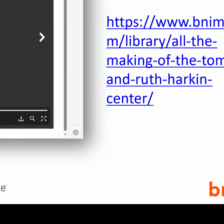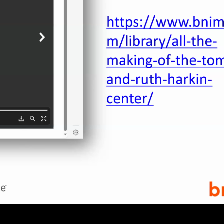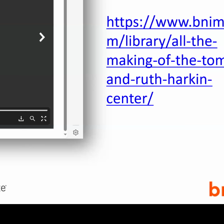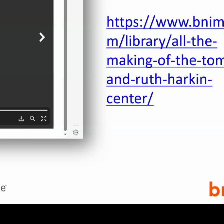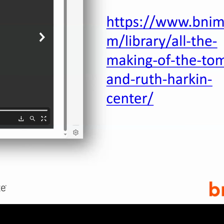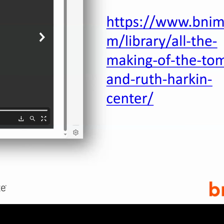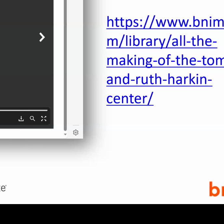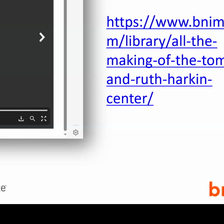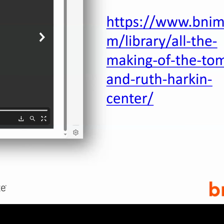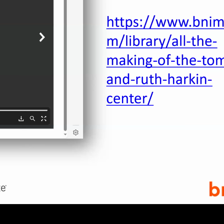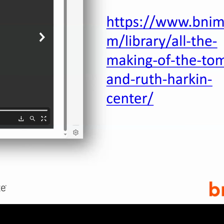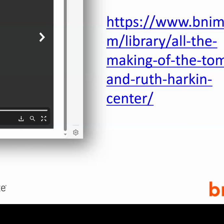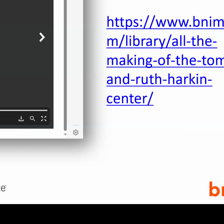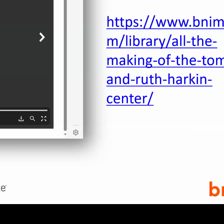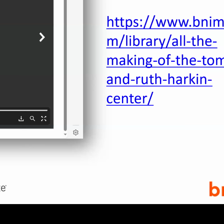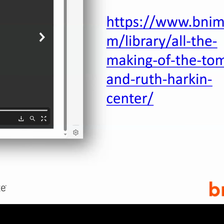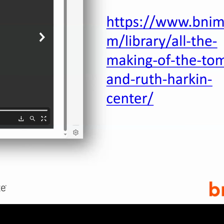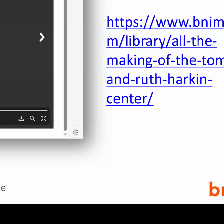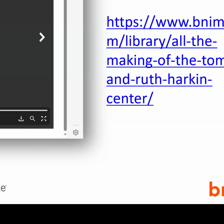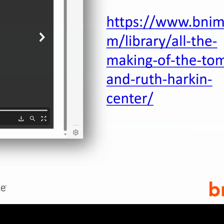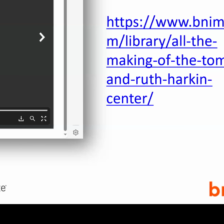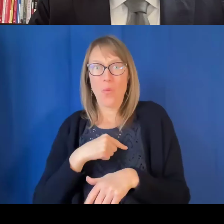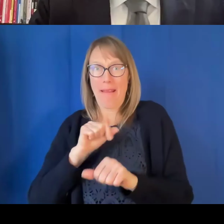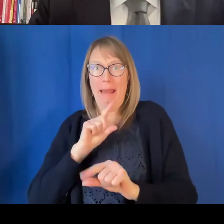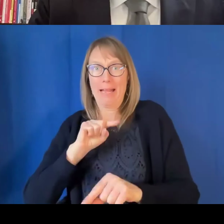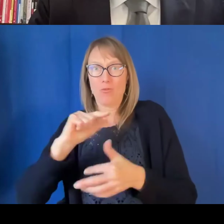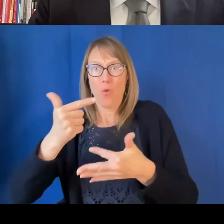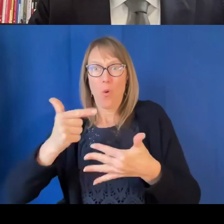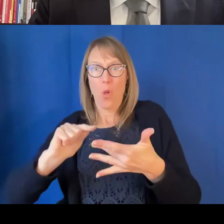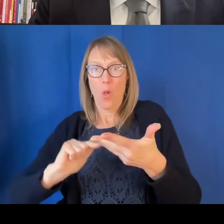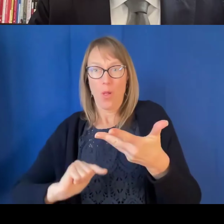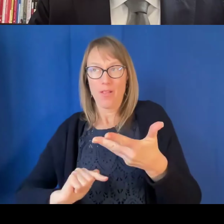through all of them, but as it's been stated, Daniel, Kevin,